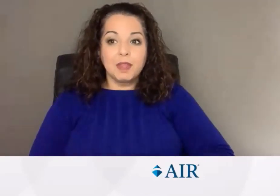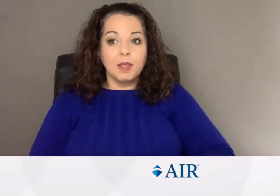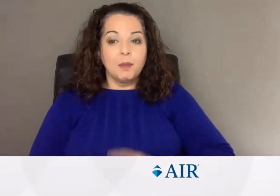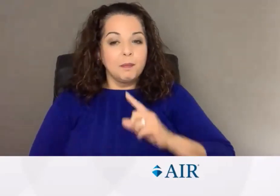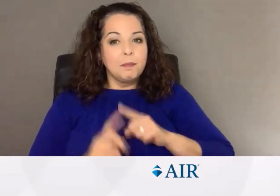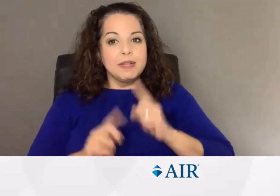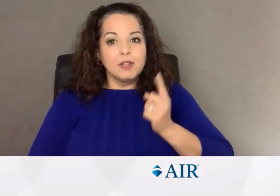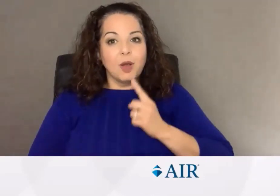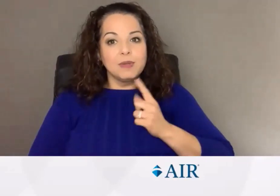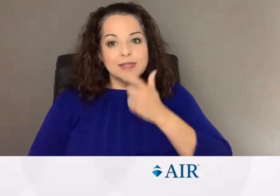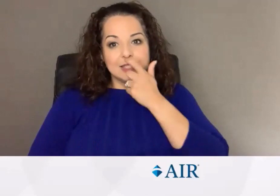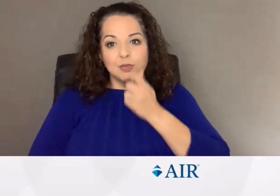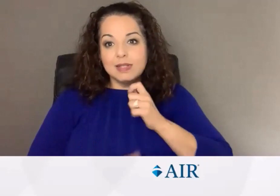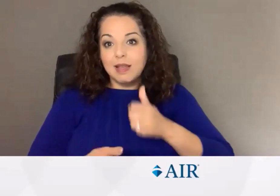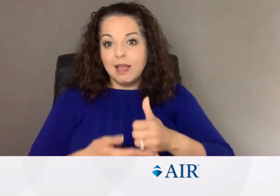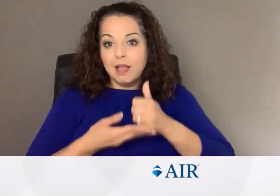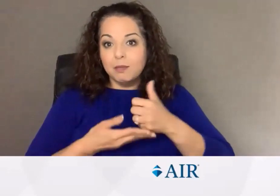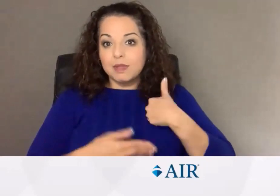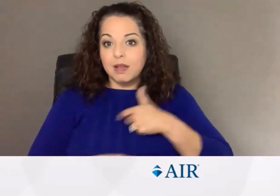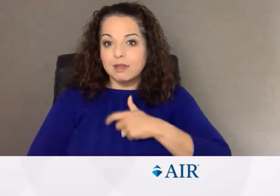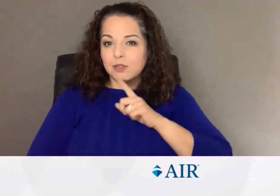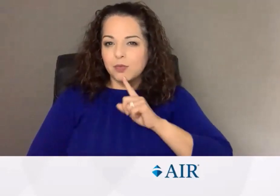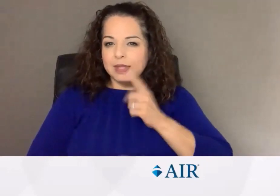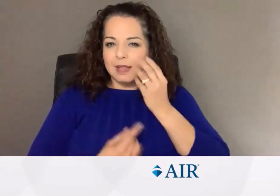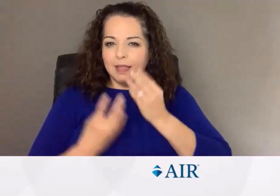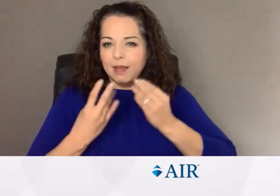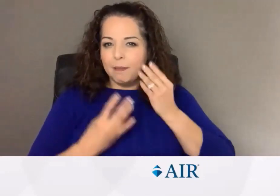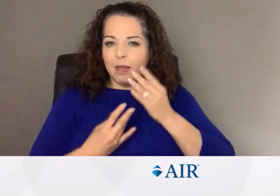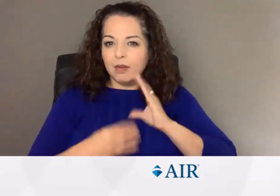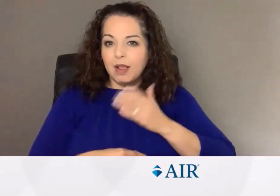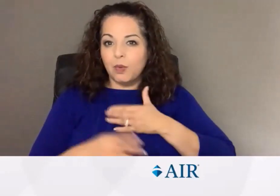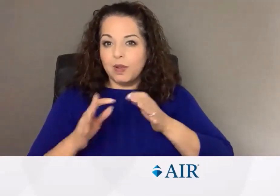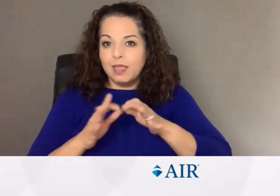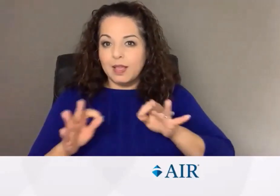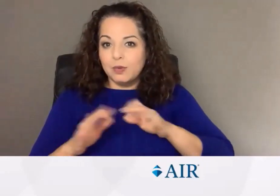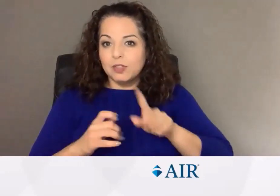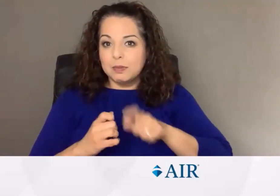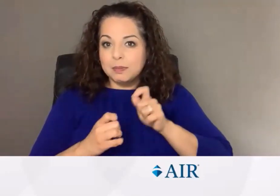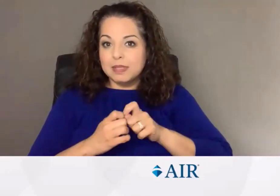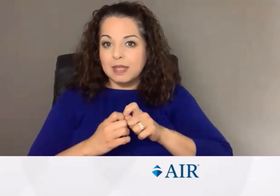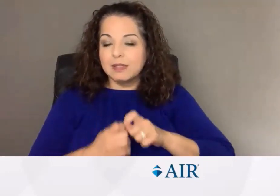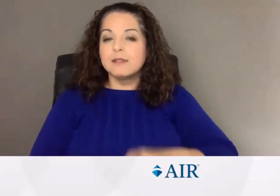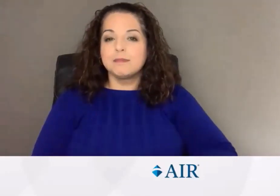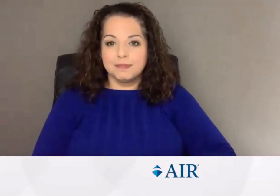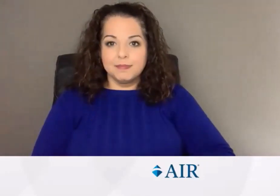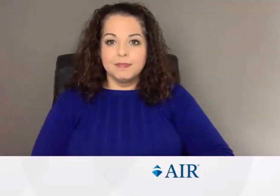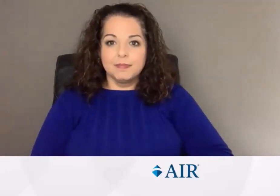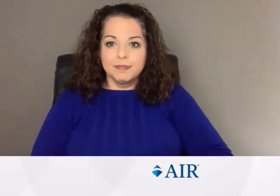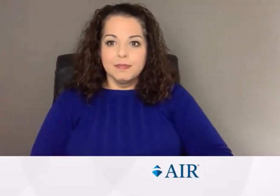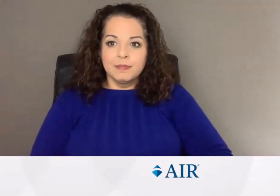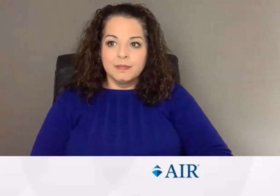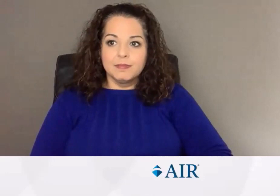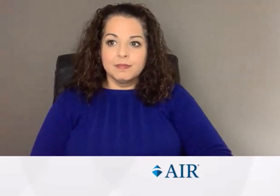It helps to really think about our language and be precise. Yeah. Someone else is asking,